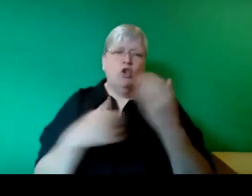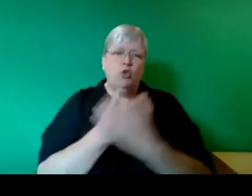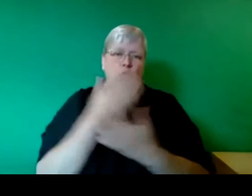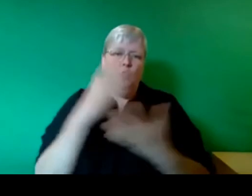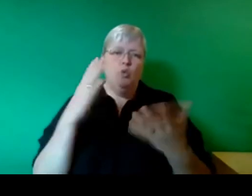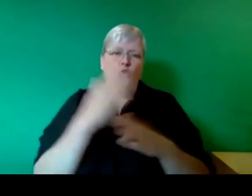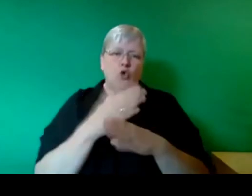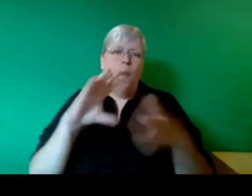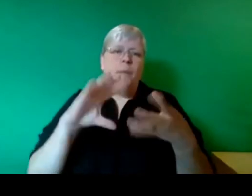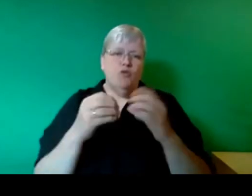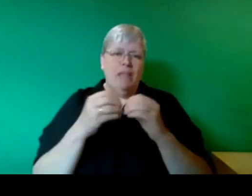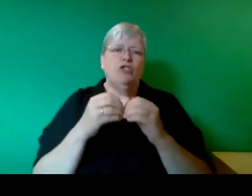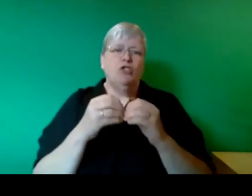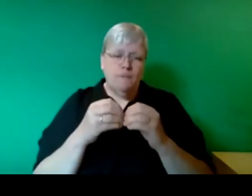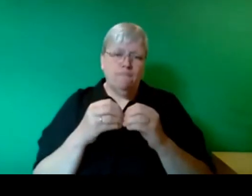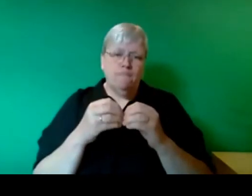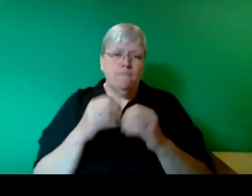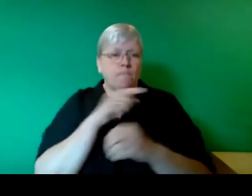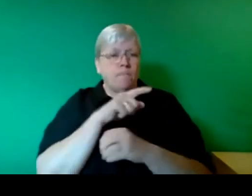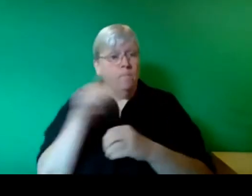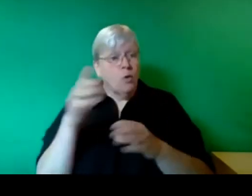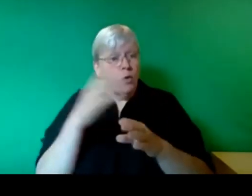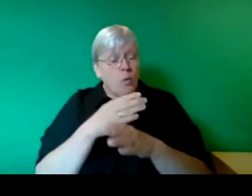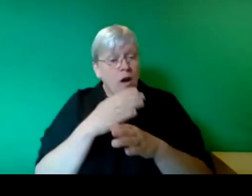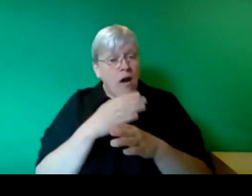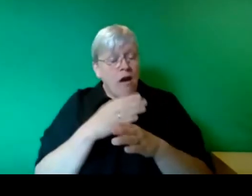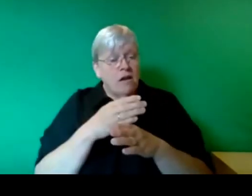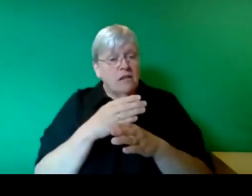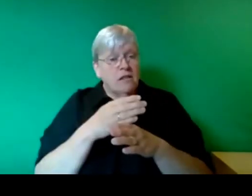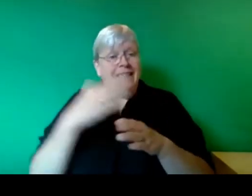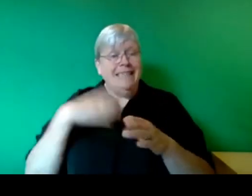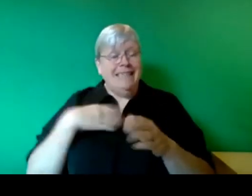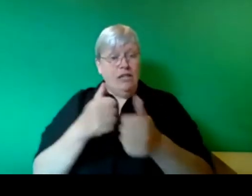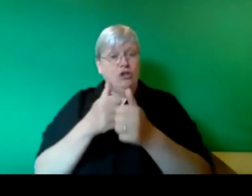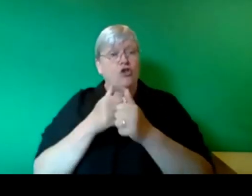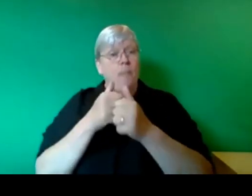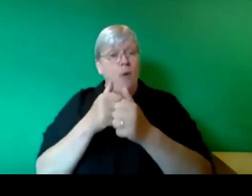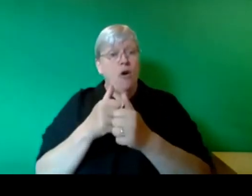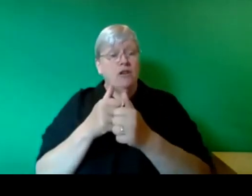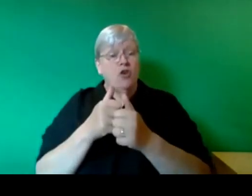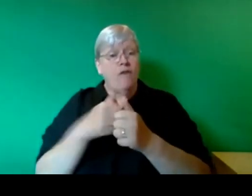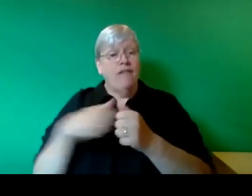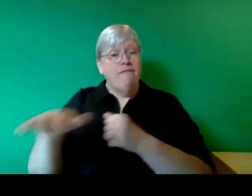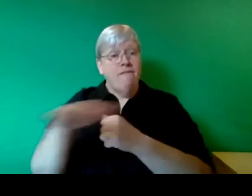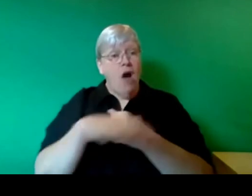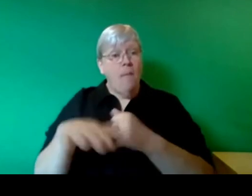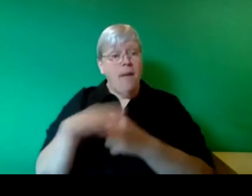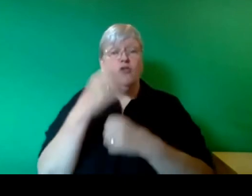and it's these workers who will need the support of environmental campaigners before their backing